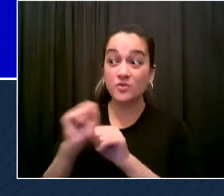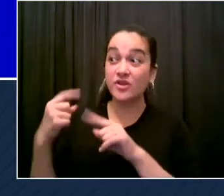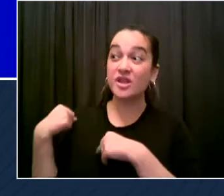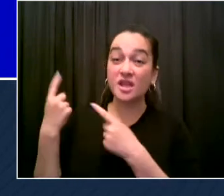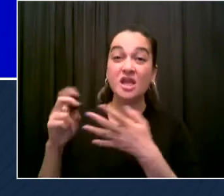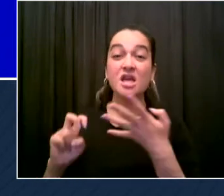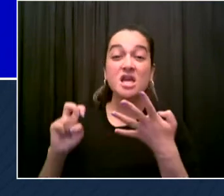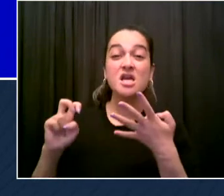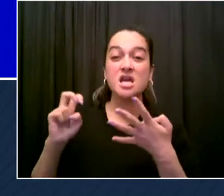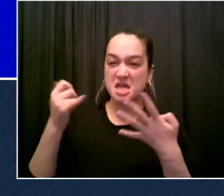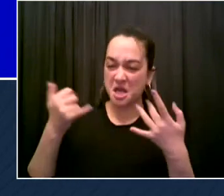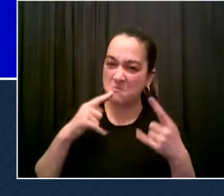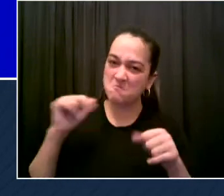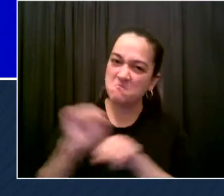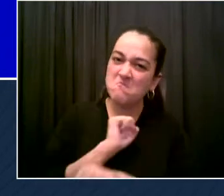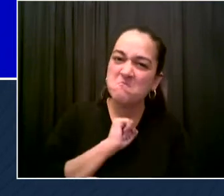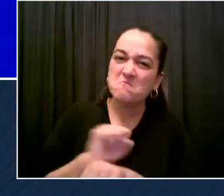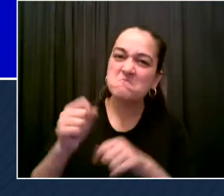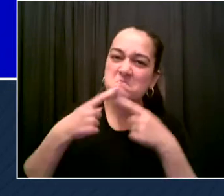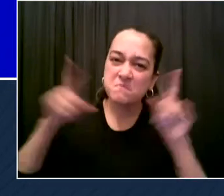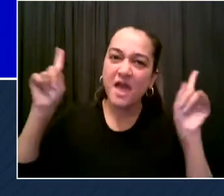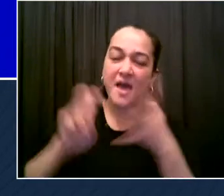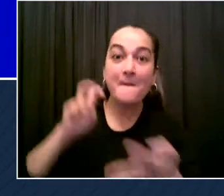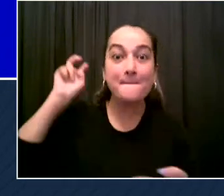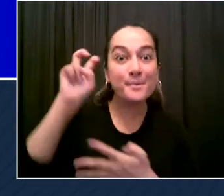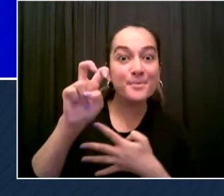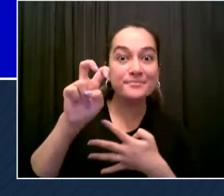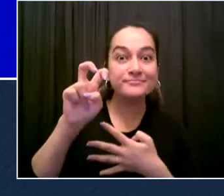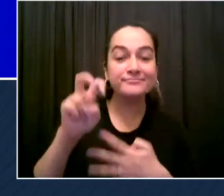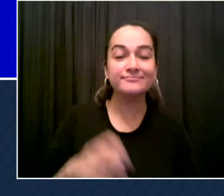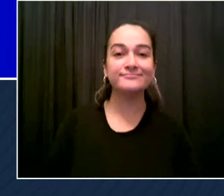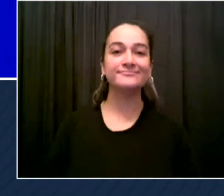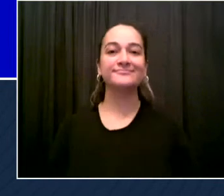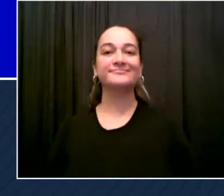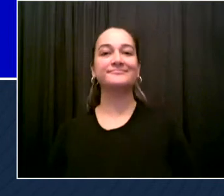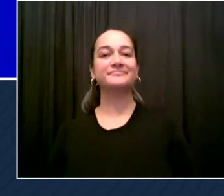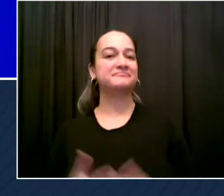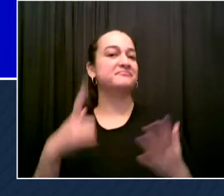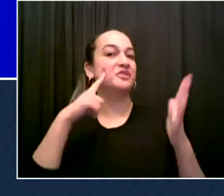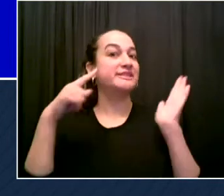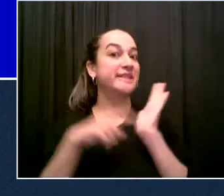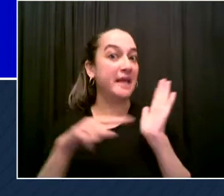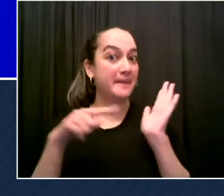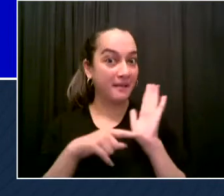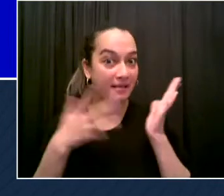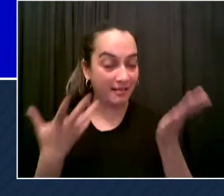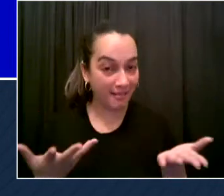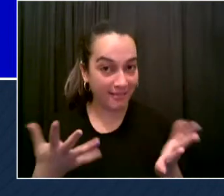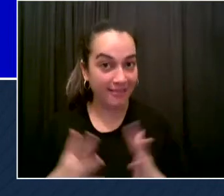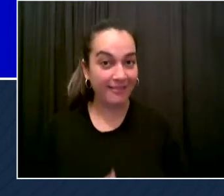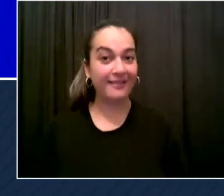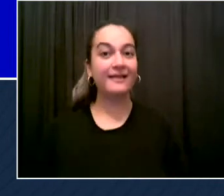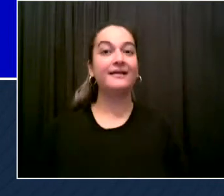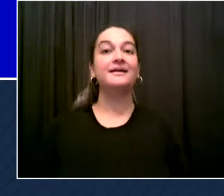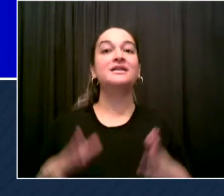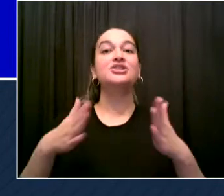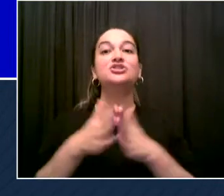THAT. MANY